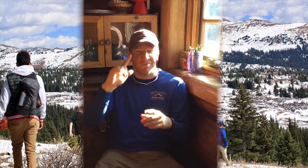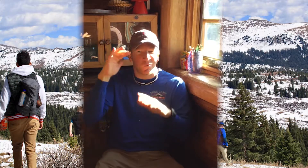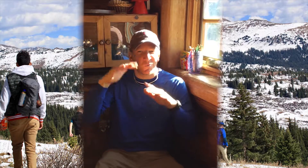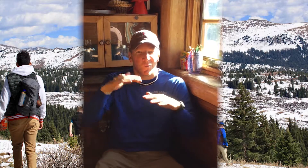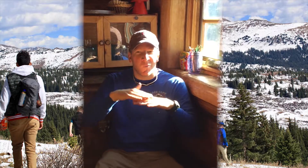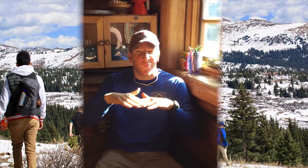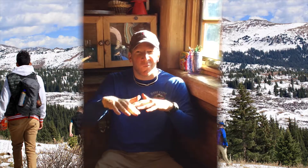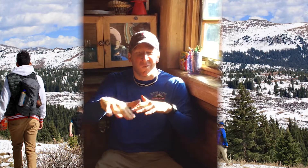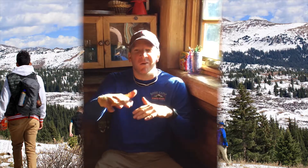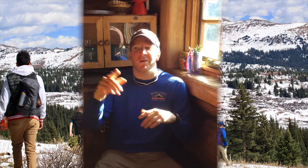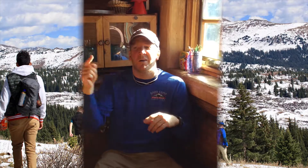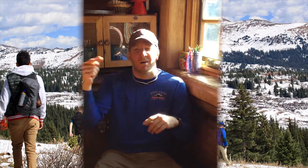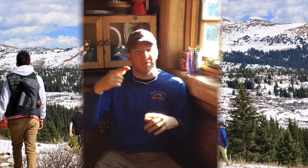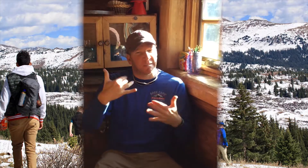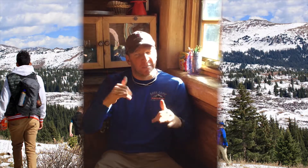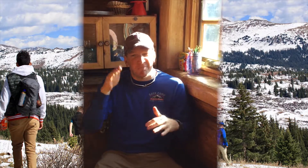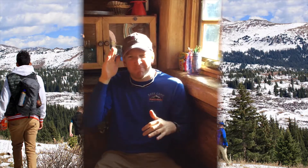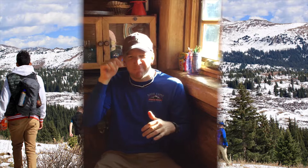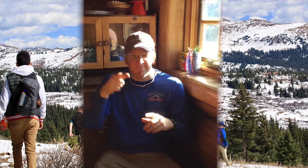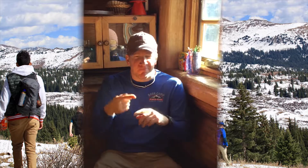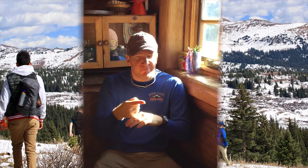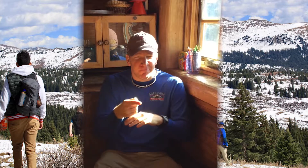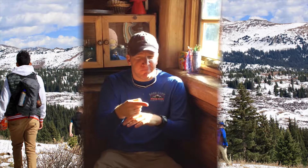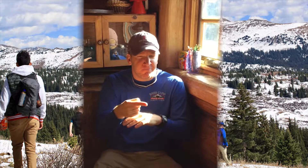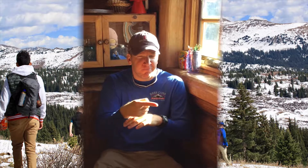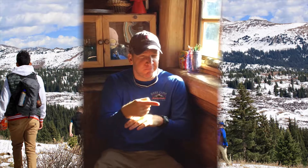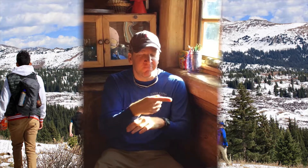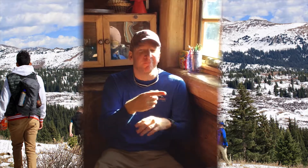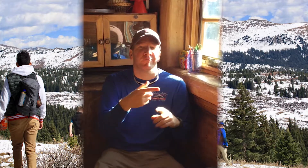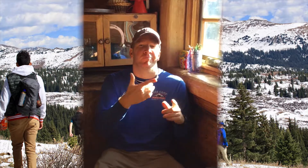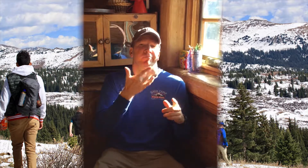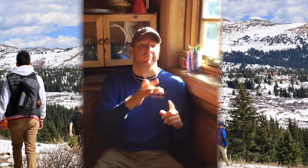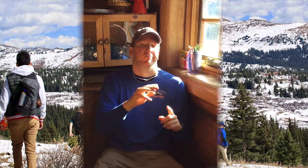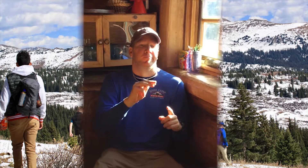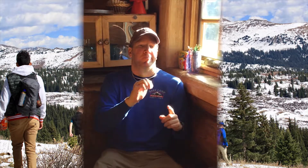Yeah, the snow had covered the trail. But again we persevered; kept going.